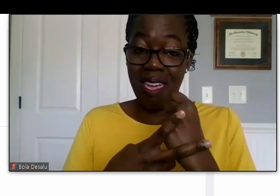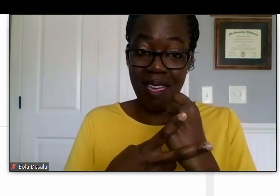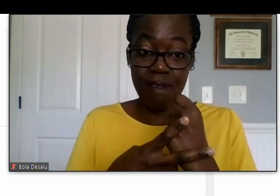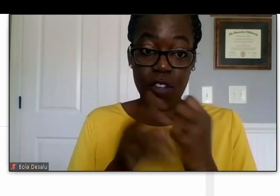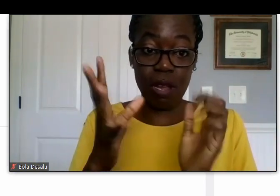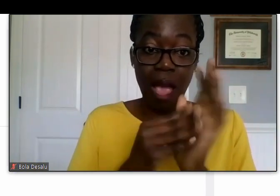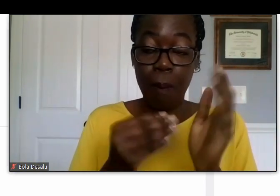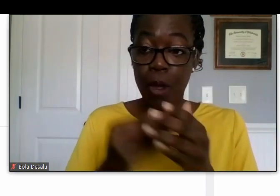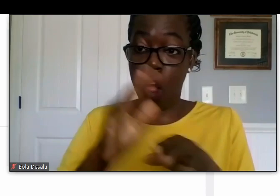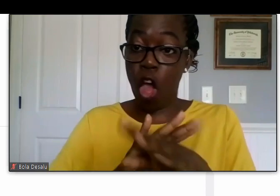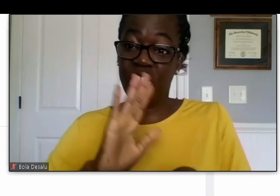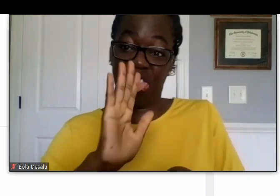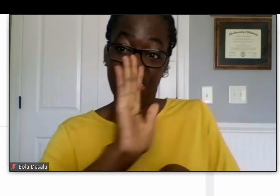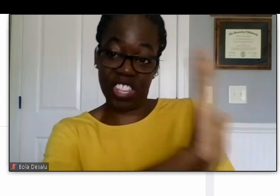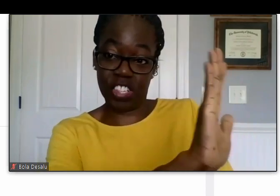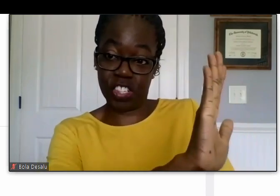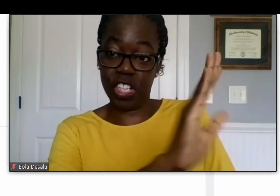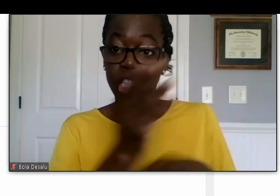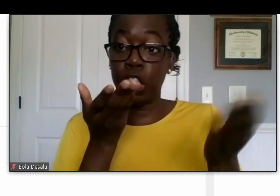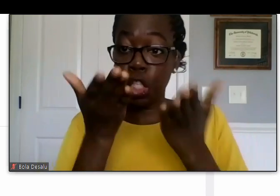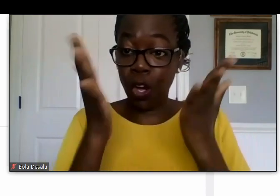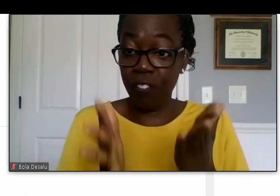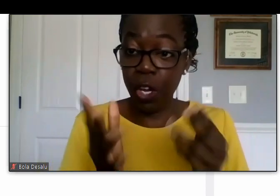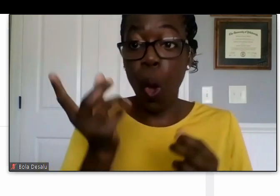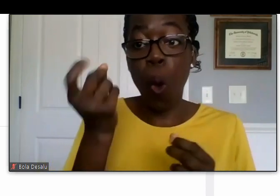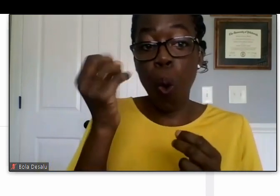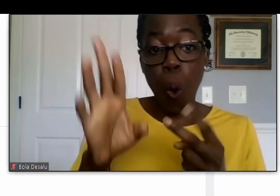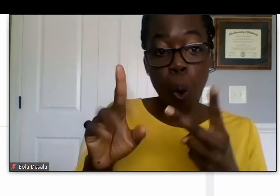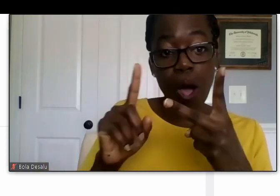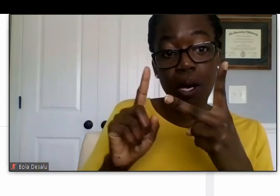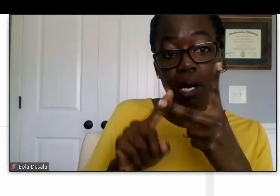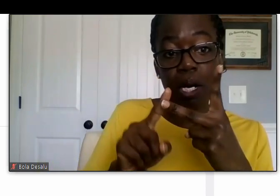The vendor can save a copy on their server,